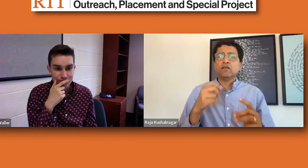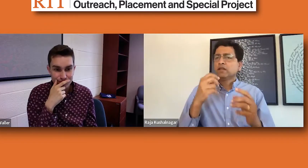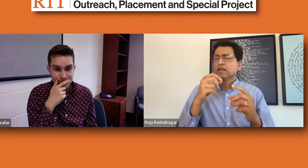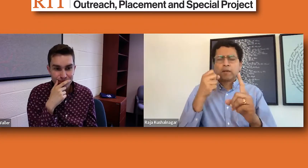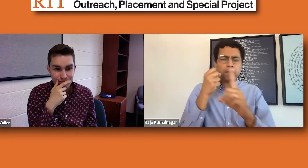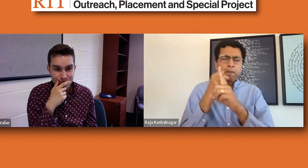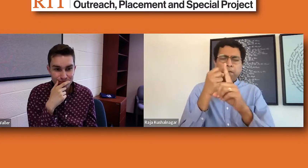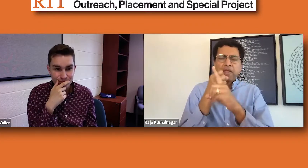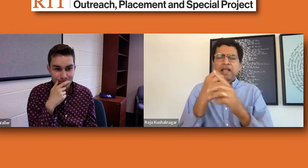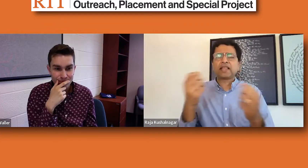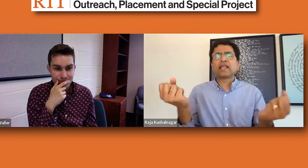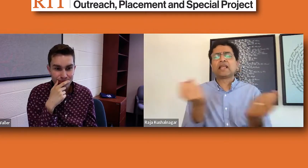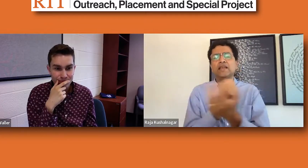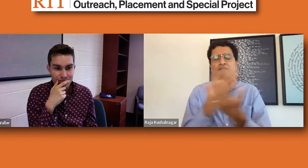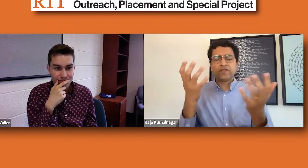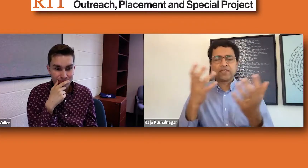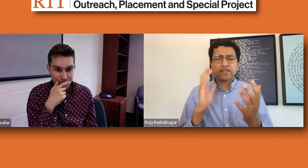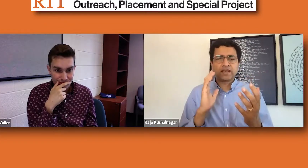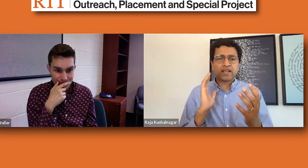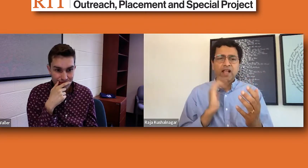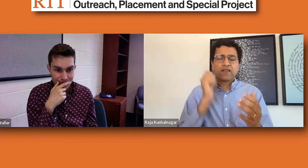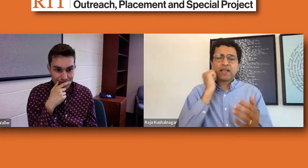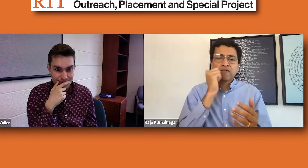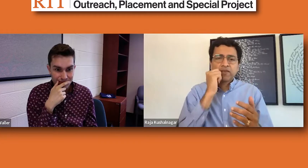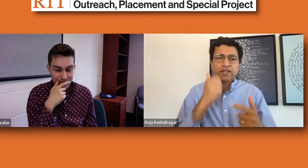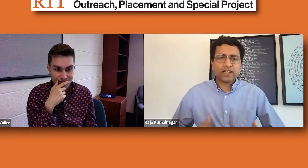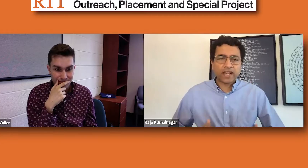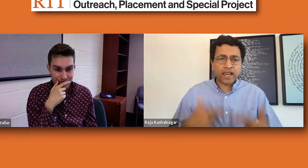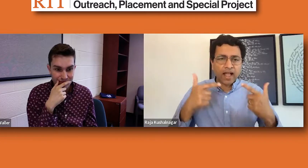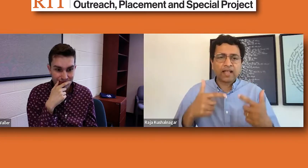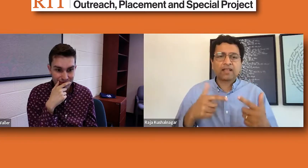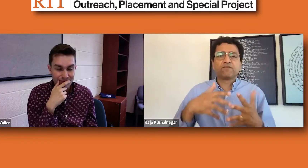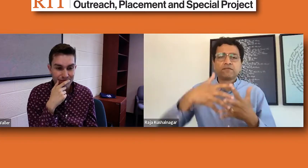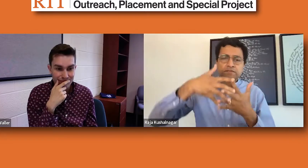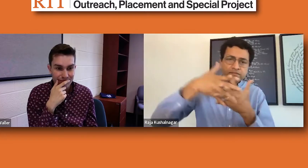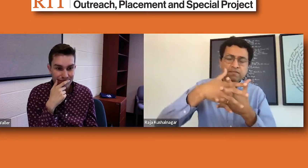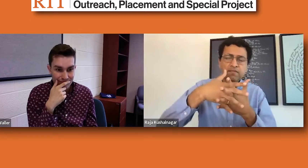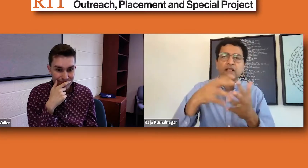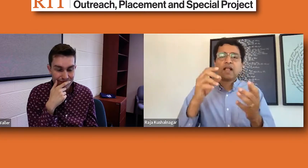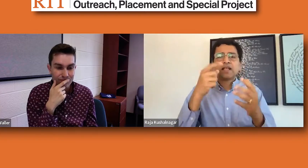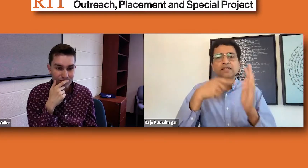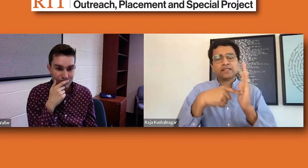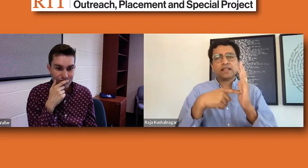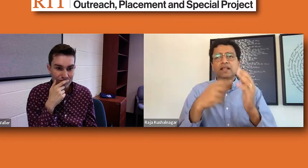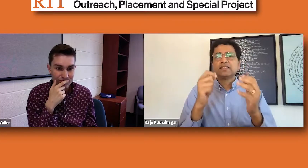Artificial intelligence is huge already. It's going to continue to be a thing. It's a part of everyday life.